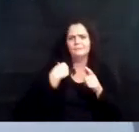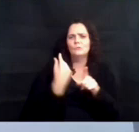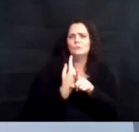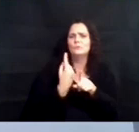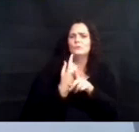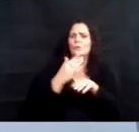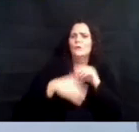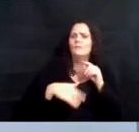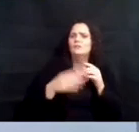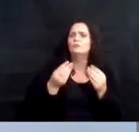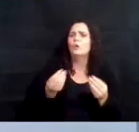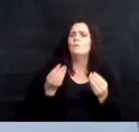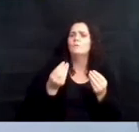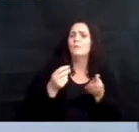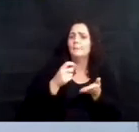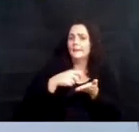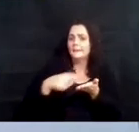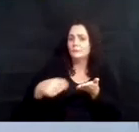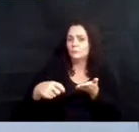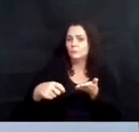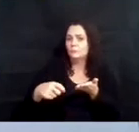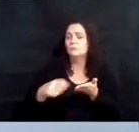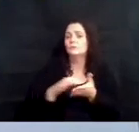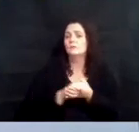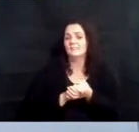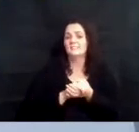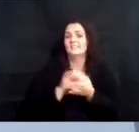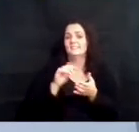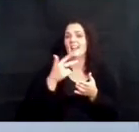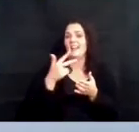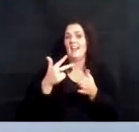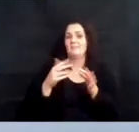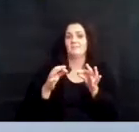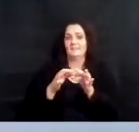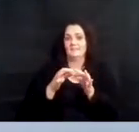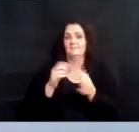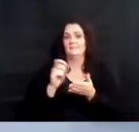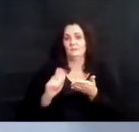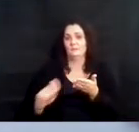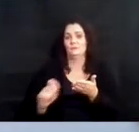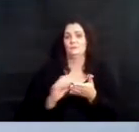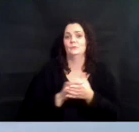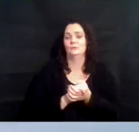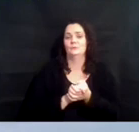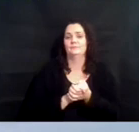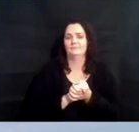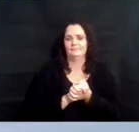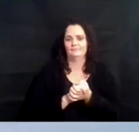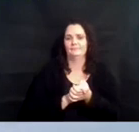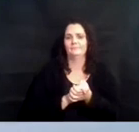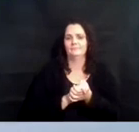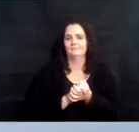take a very soft pencil in this case, an 8b pencil to do my drawing. Alright now, oops I can see that you can't see the